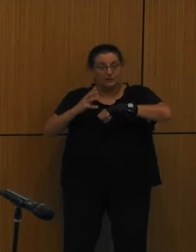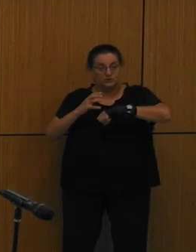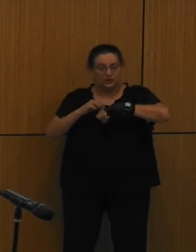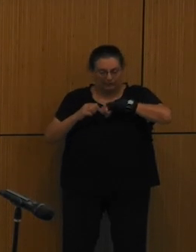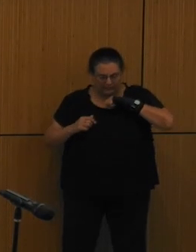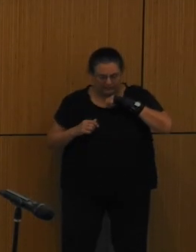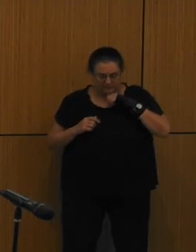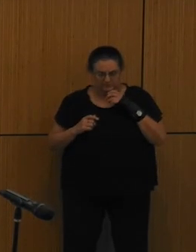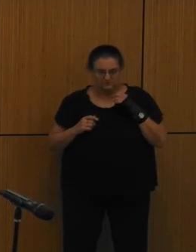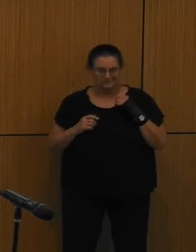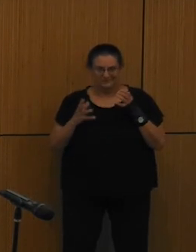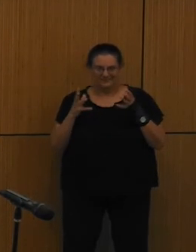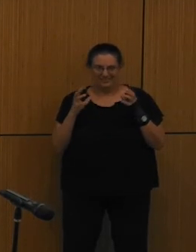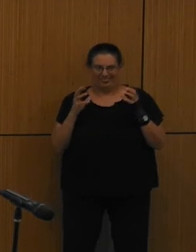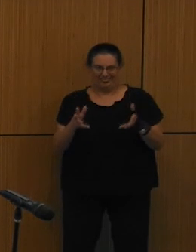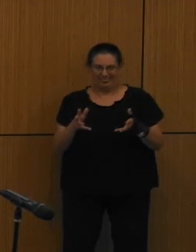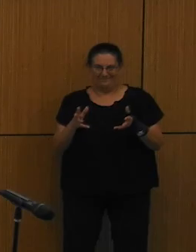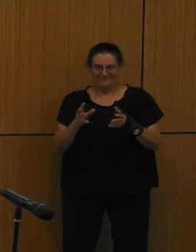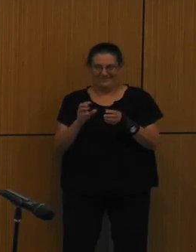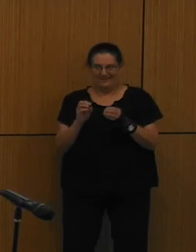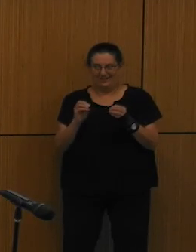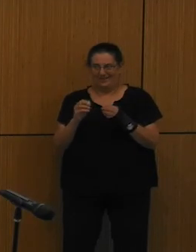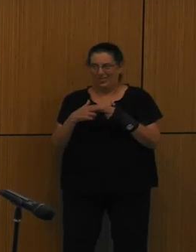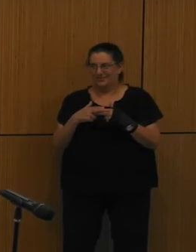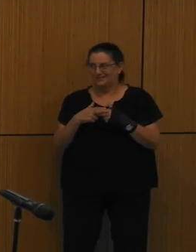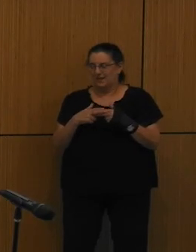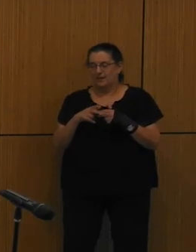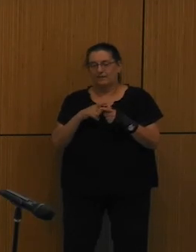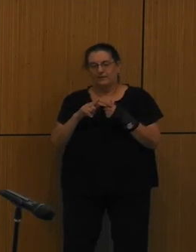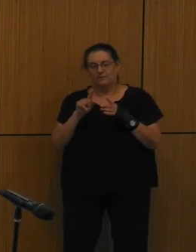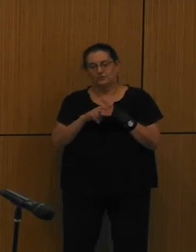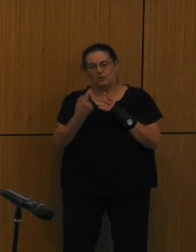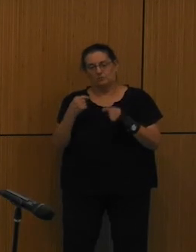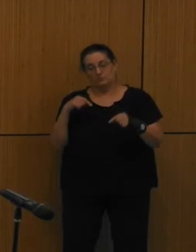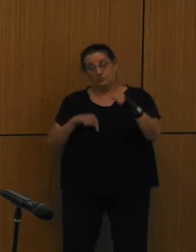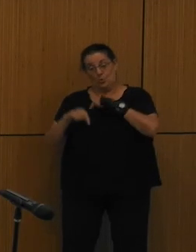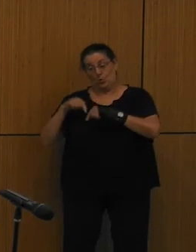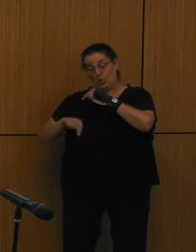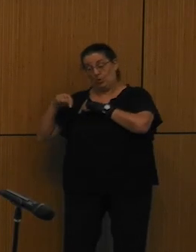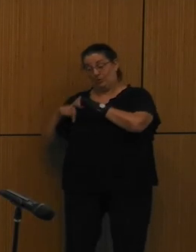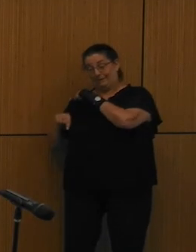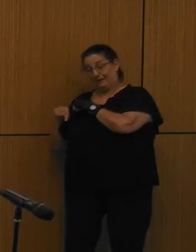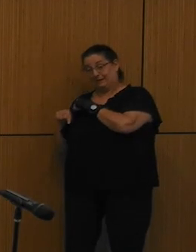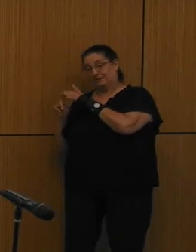There's nothing left on the slide all of a sudden, and you got to go all the way back to the beginning and start again.